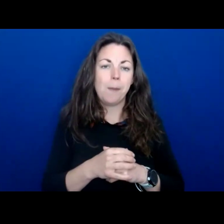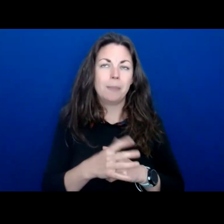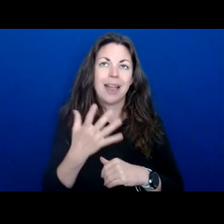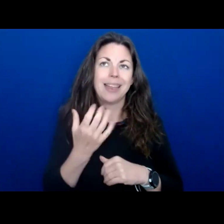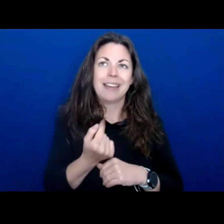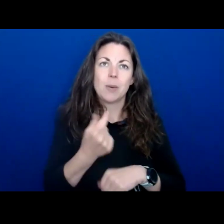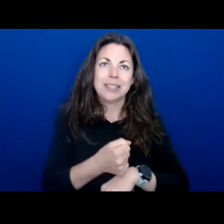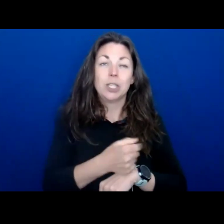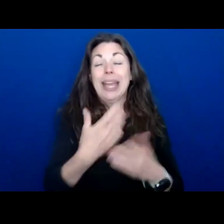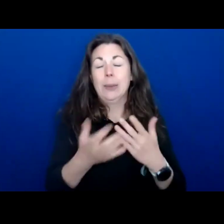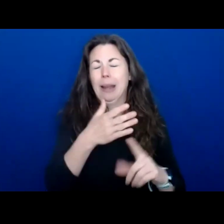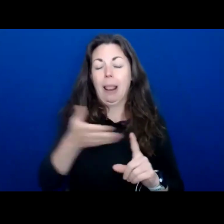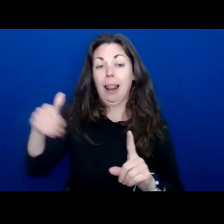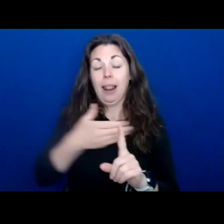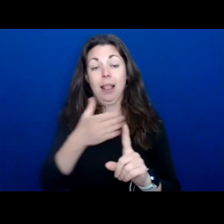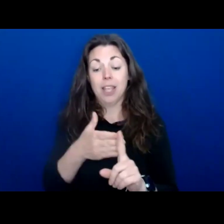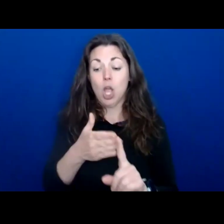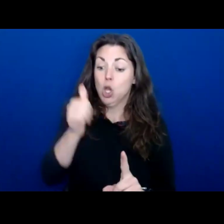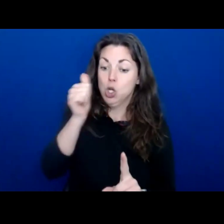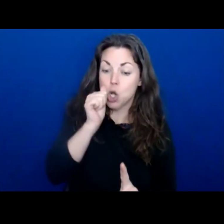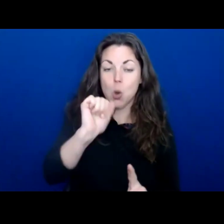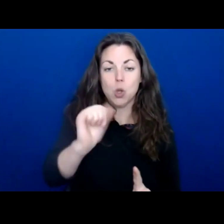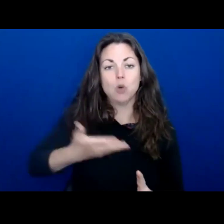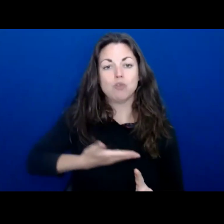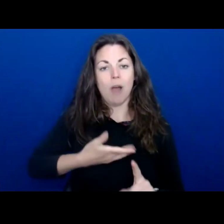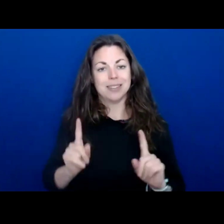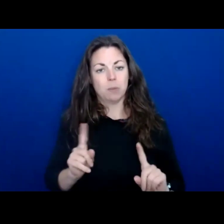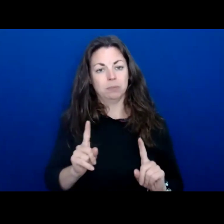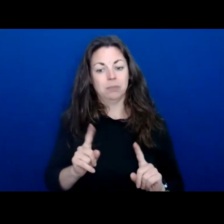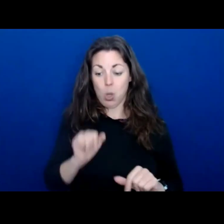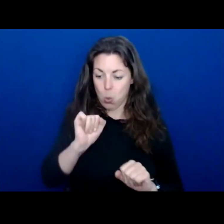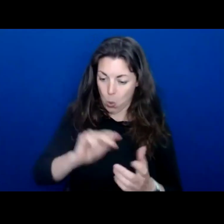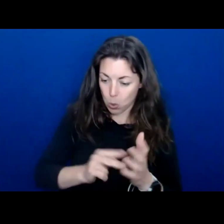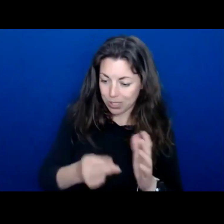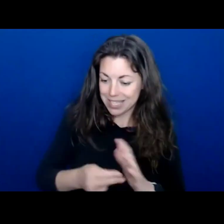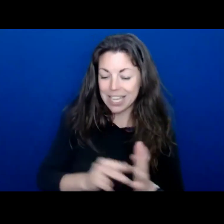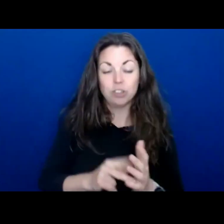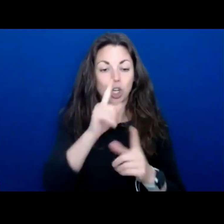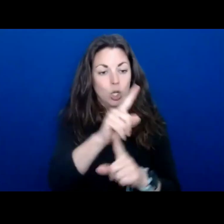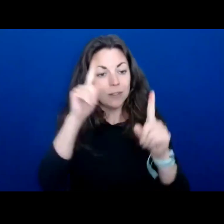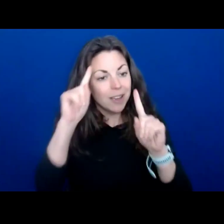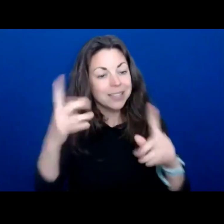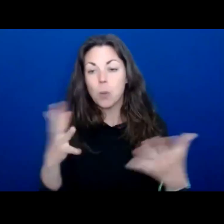Anyways, know your rights. Know your rights in the organization or at your university or the organization